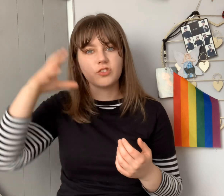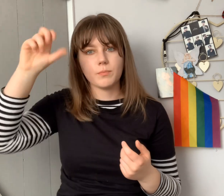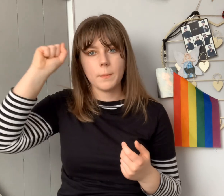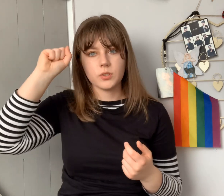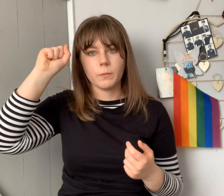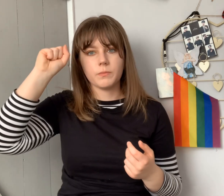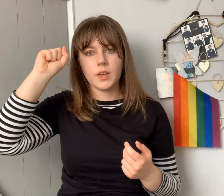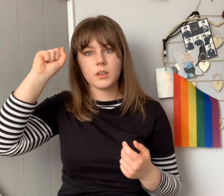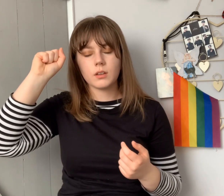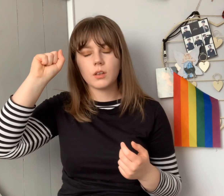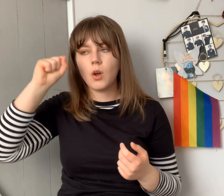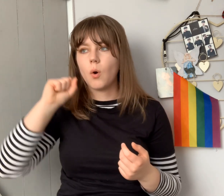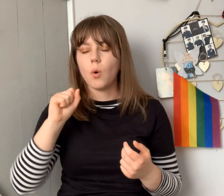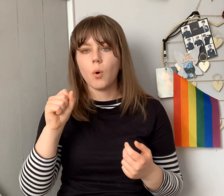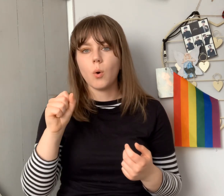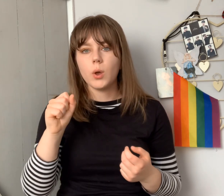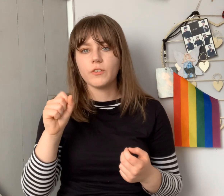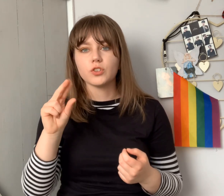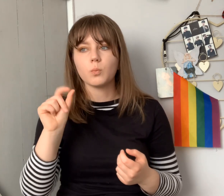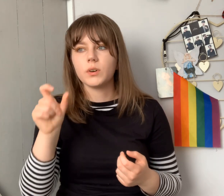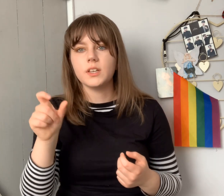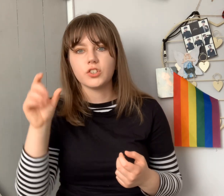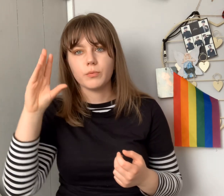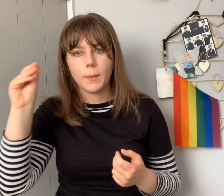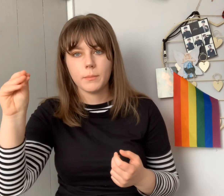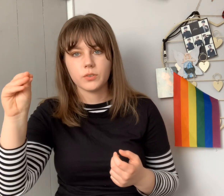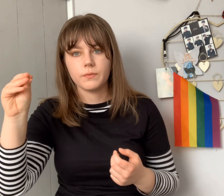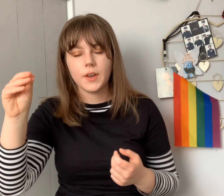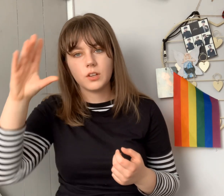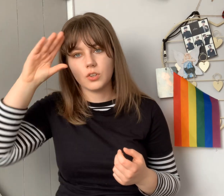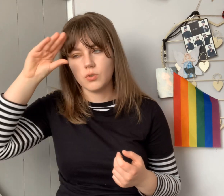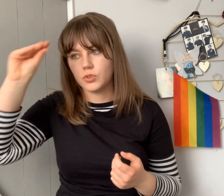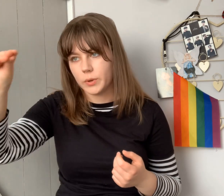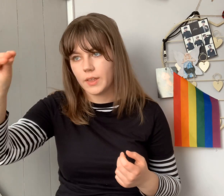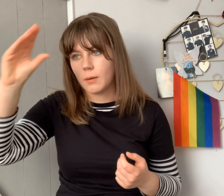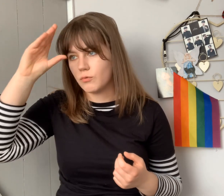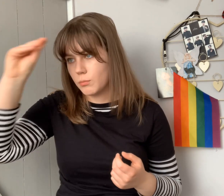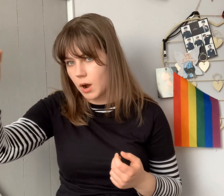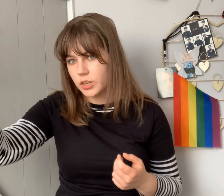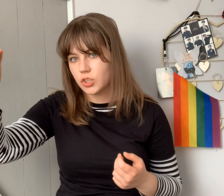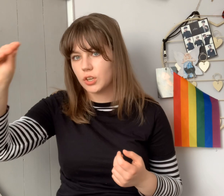Or if someone else needs to remember something then you say to remind you